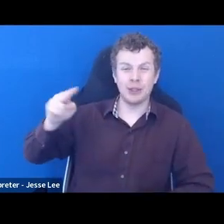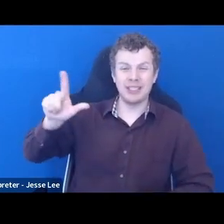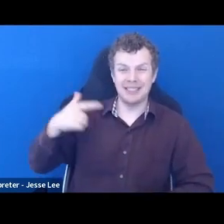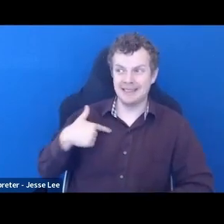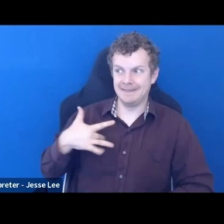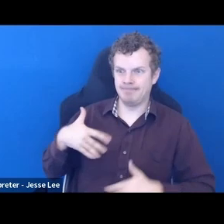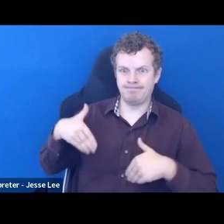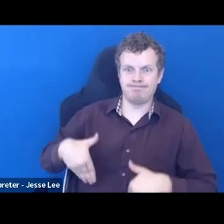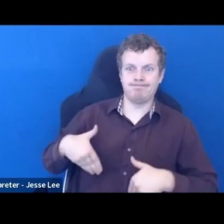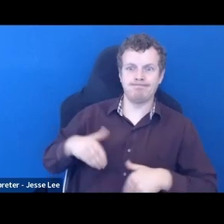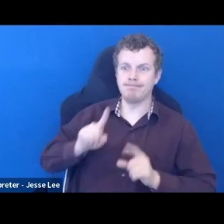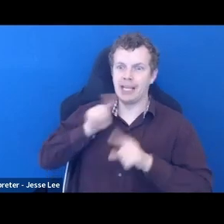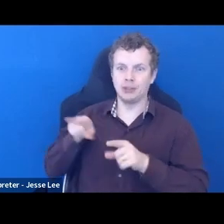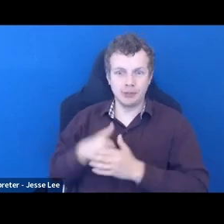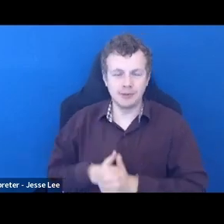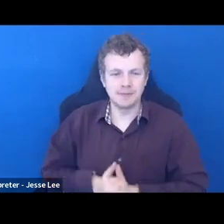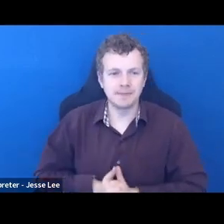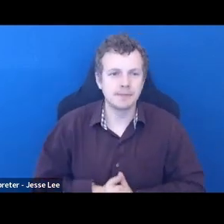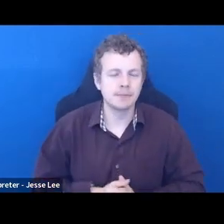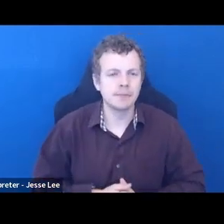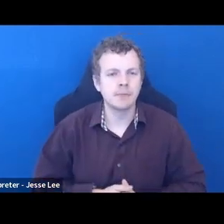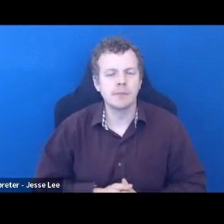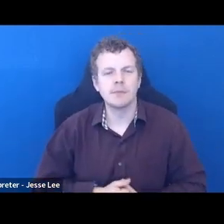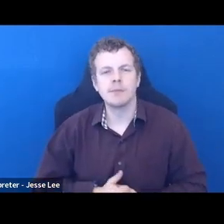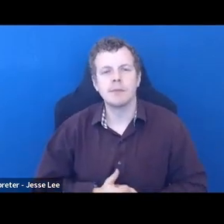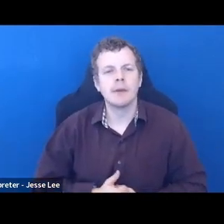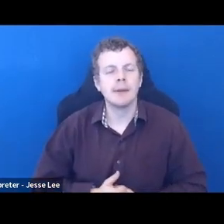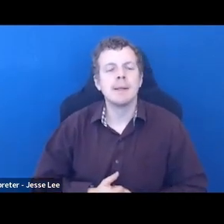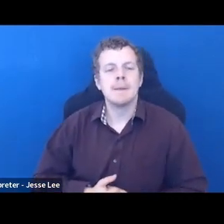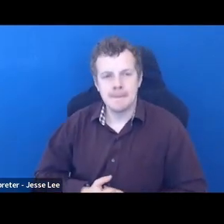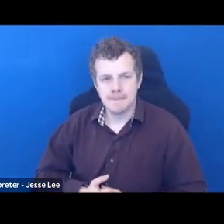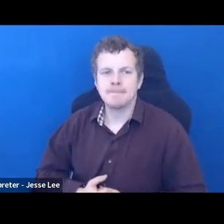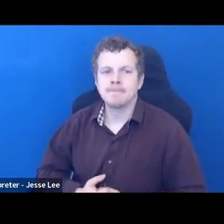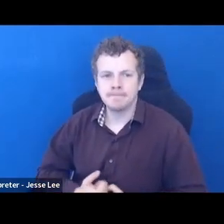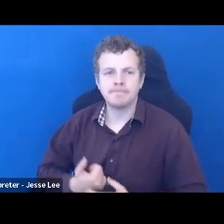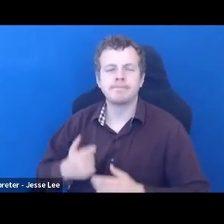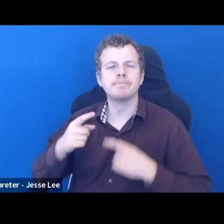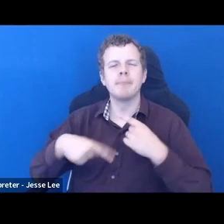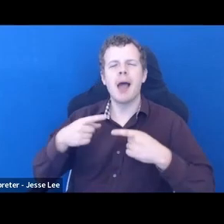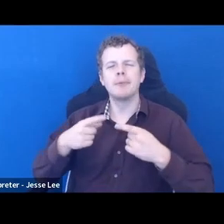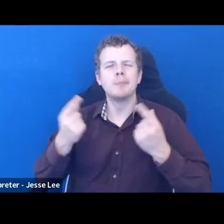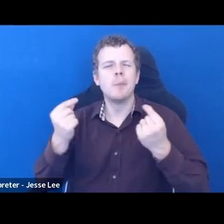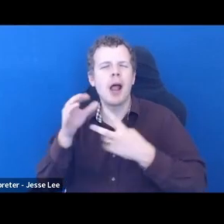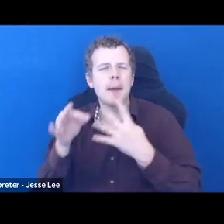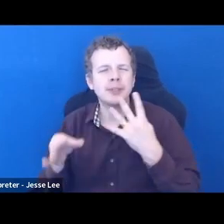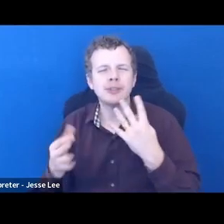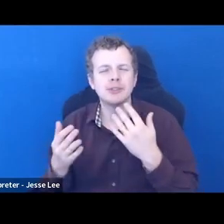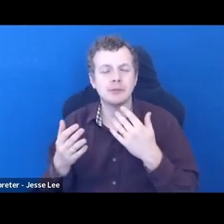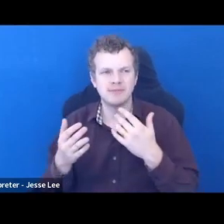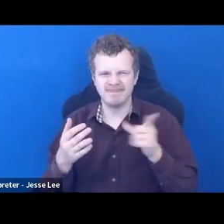Under the uncertainty about options for management, this is a clinician quote as well,